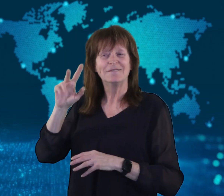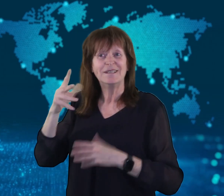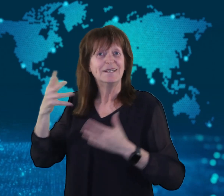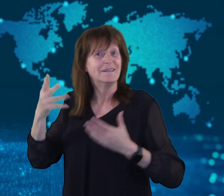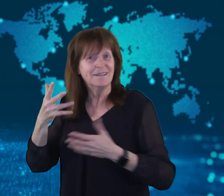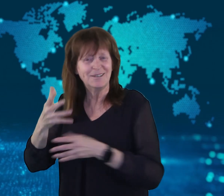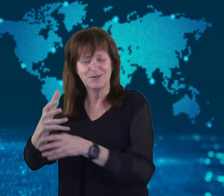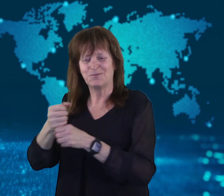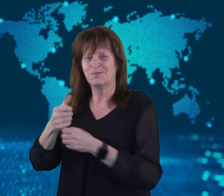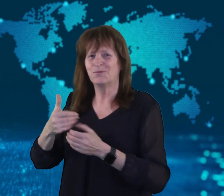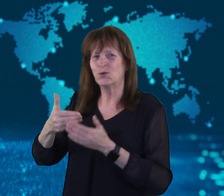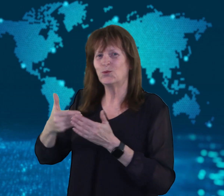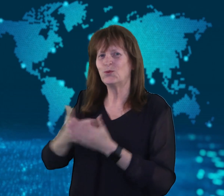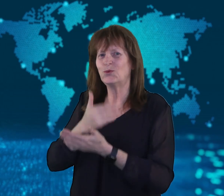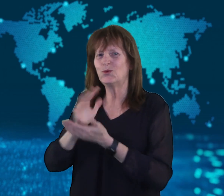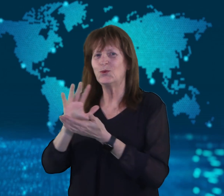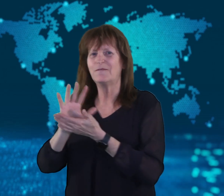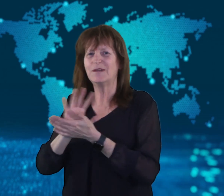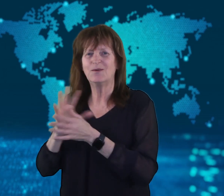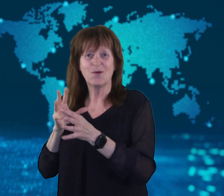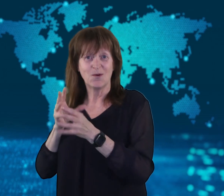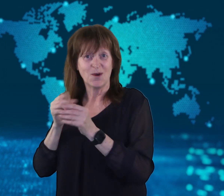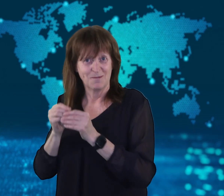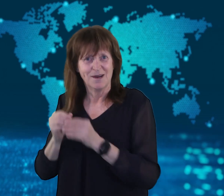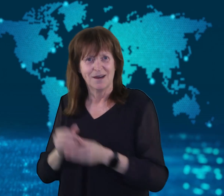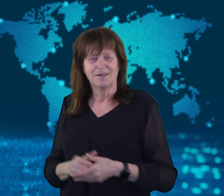to get new video updates!